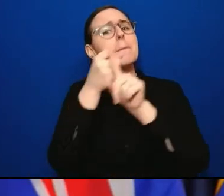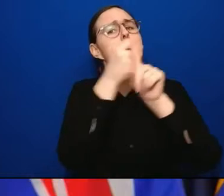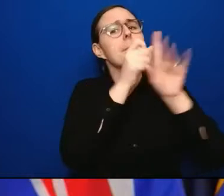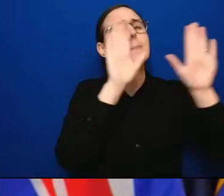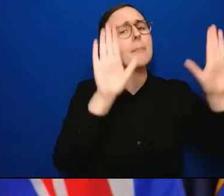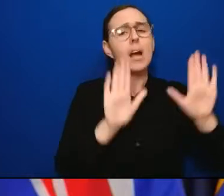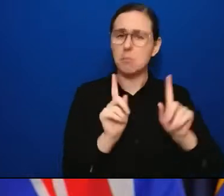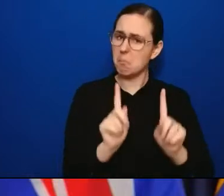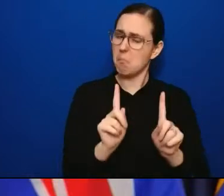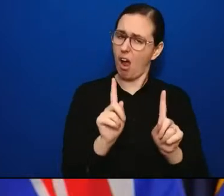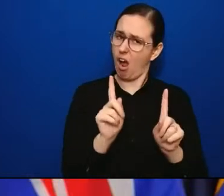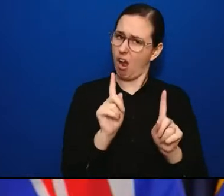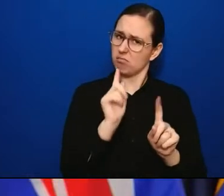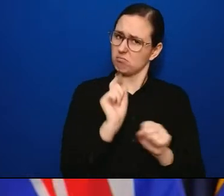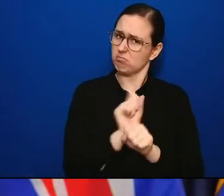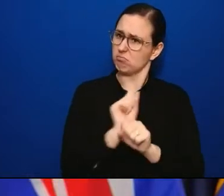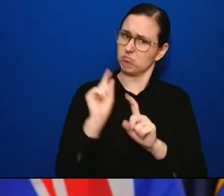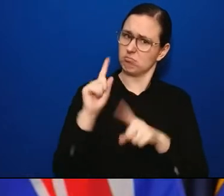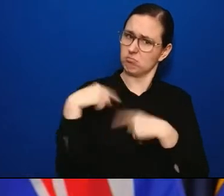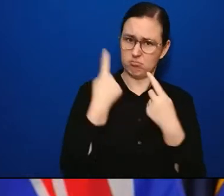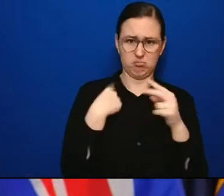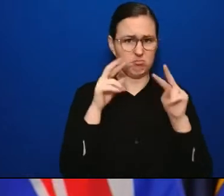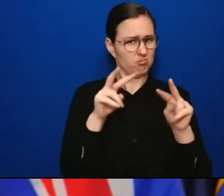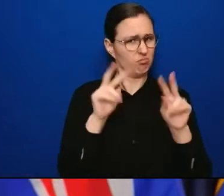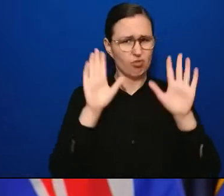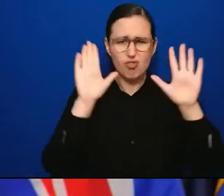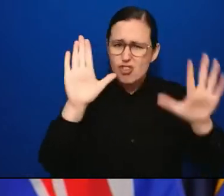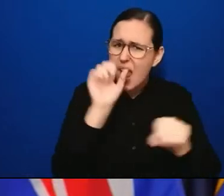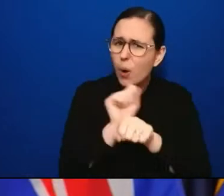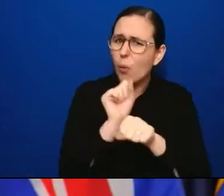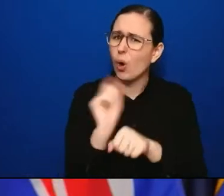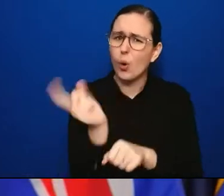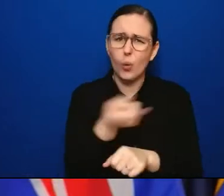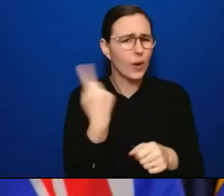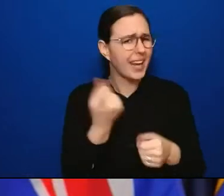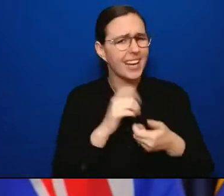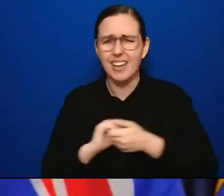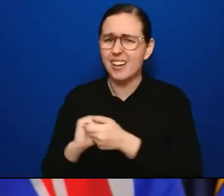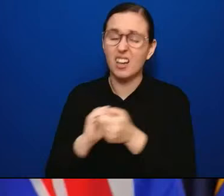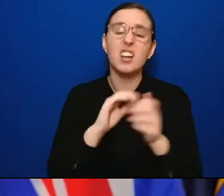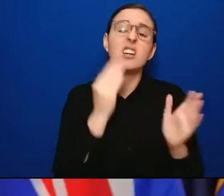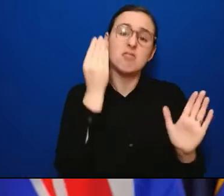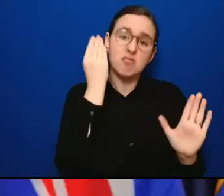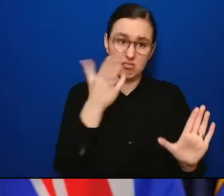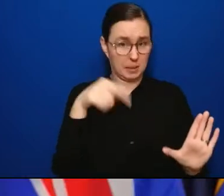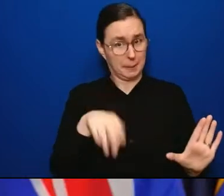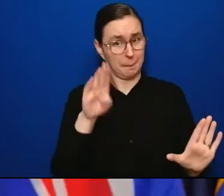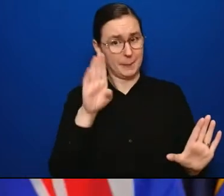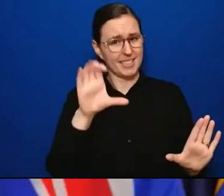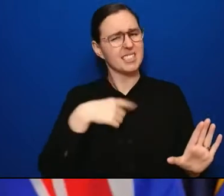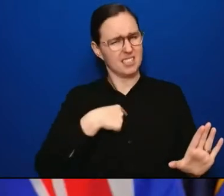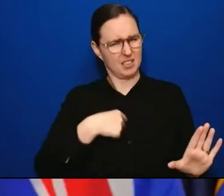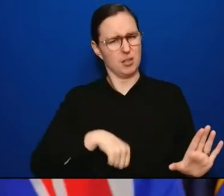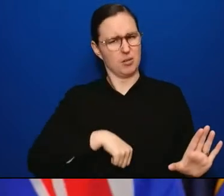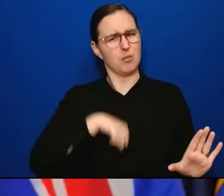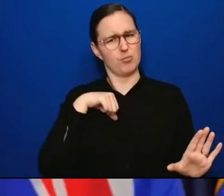think supported one another in an exceptional way, So I'm pretty proud of British Columbia . We're going to continue to